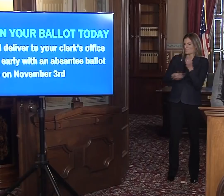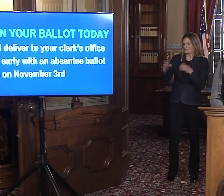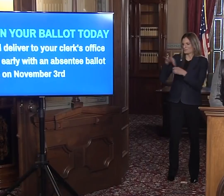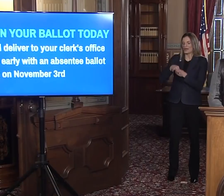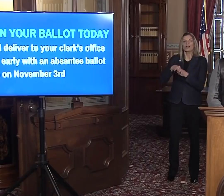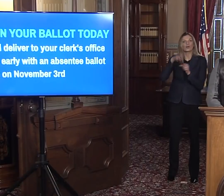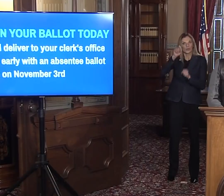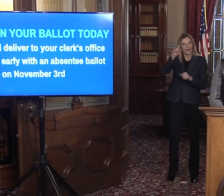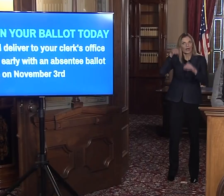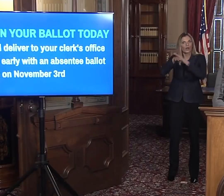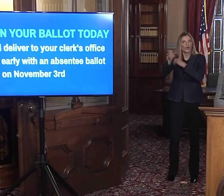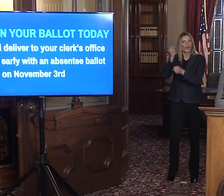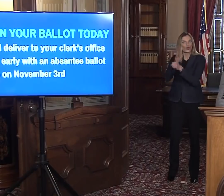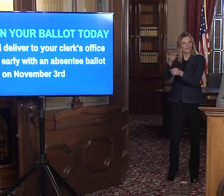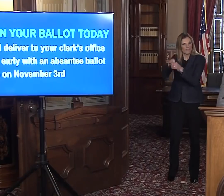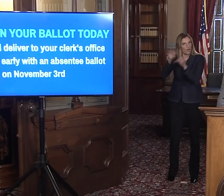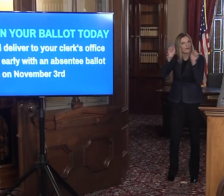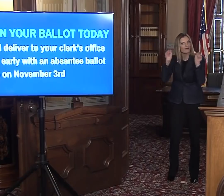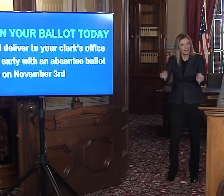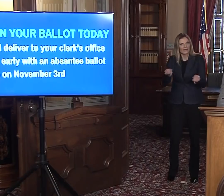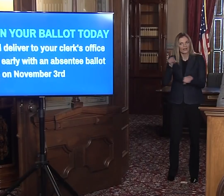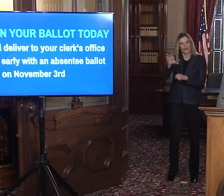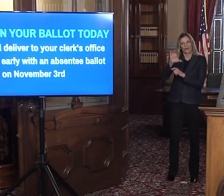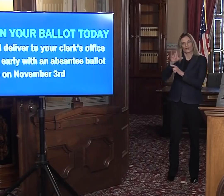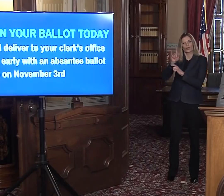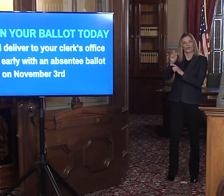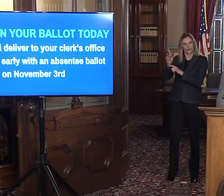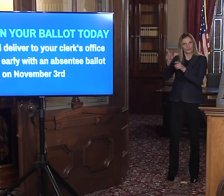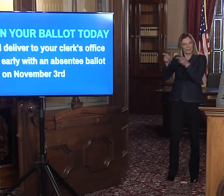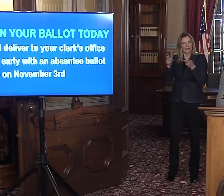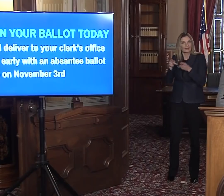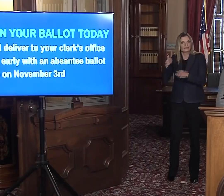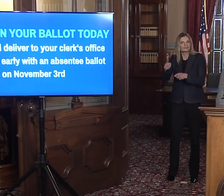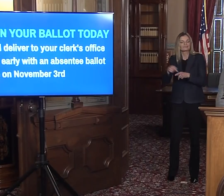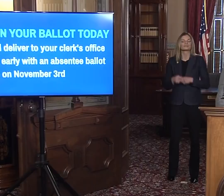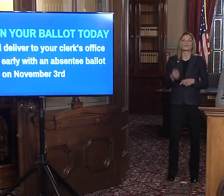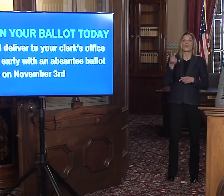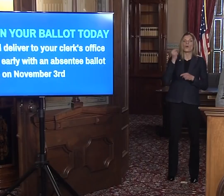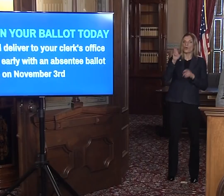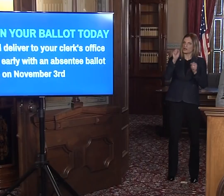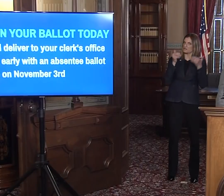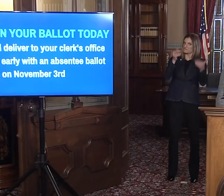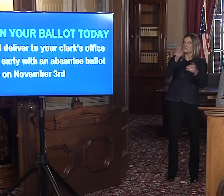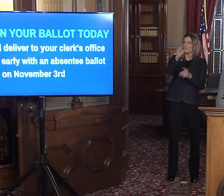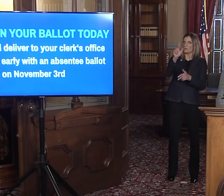VOTE EARLY WITH YOUR ABSENTEE BALLOT AT YOUR LOCAL CLERK'S